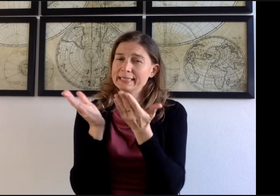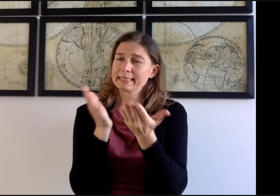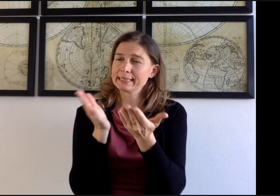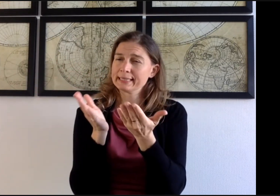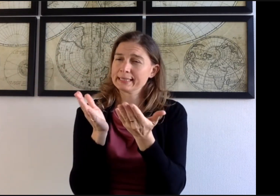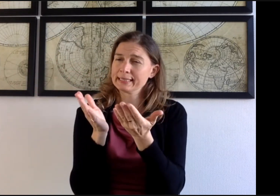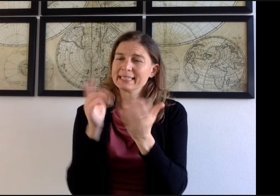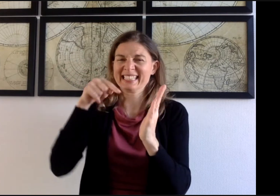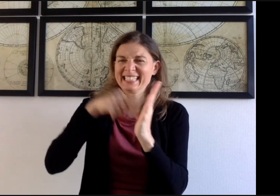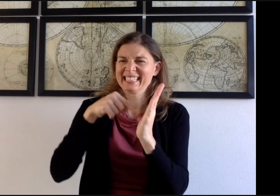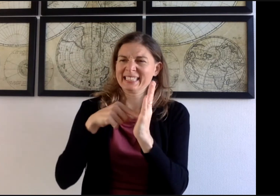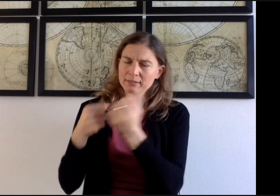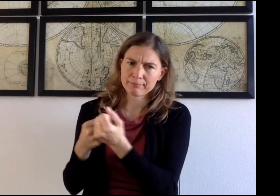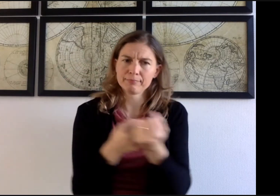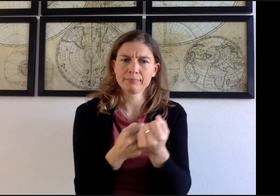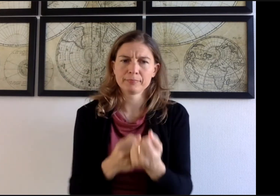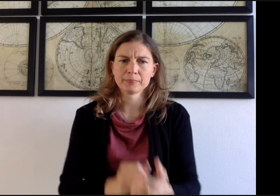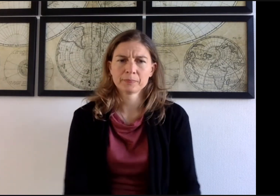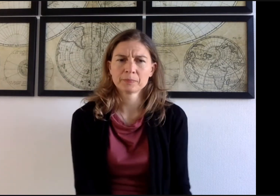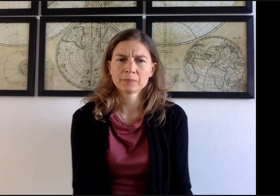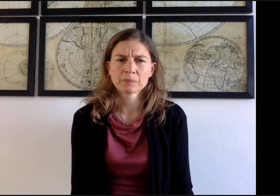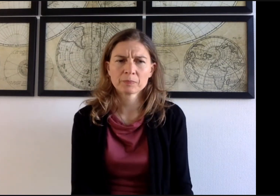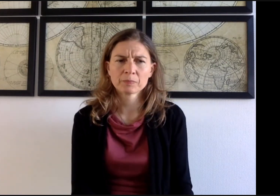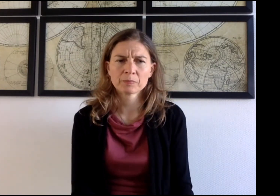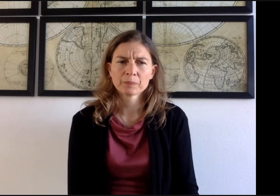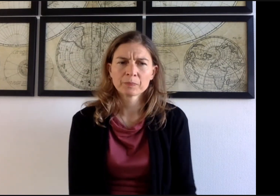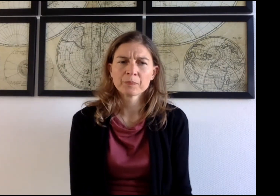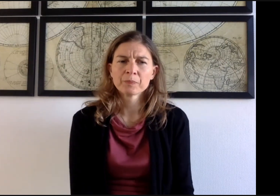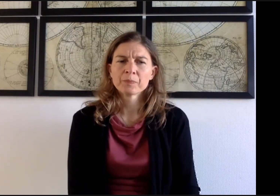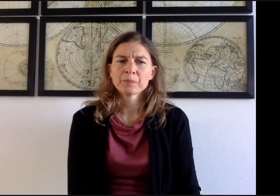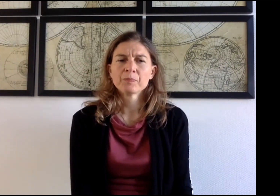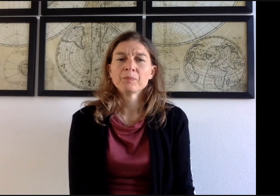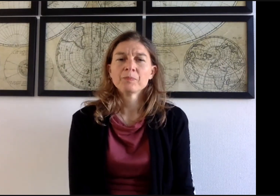We're working on other topics as well, such as letter to businesses